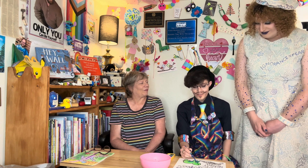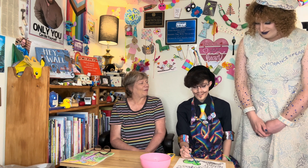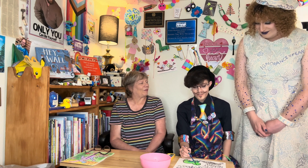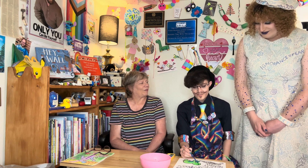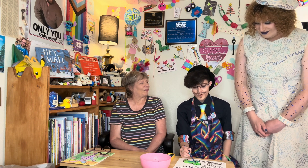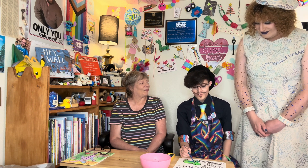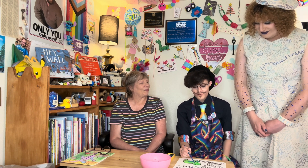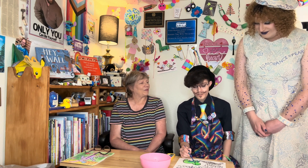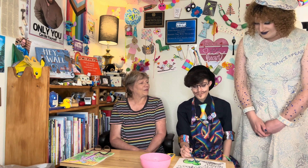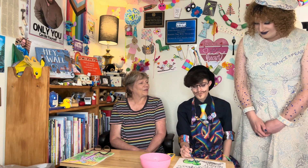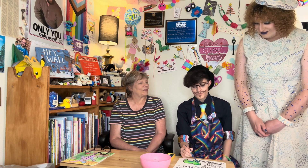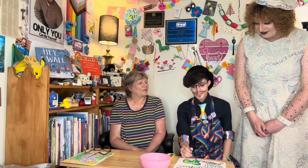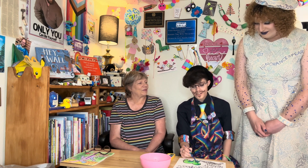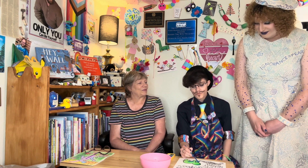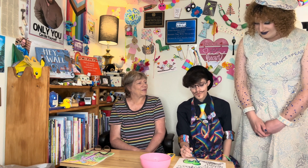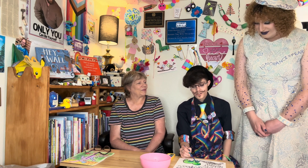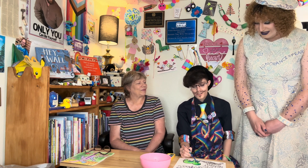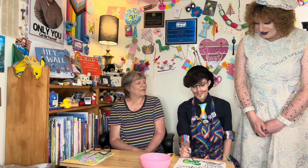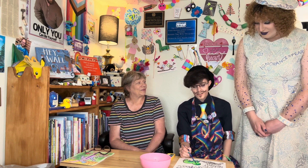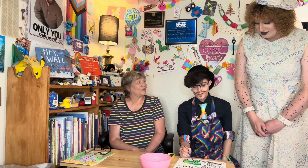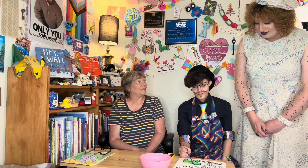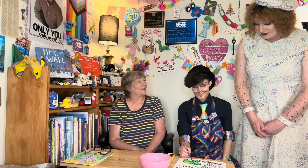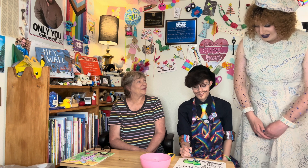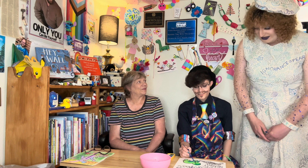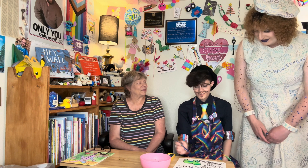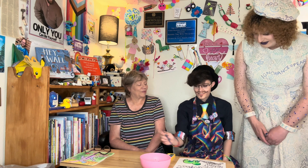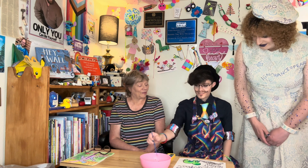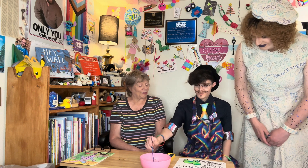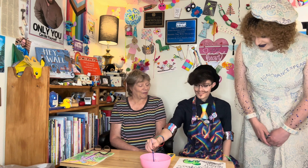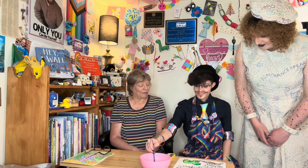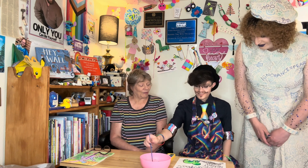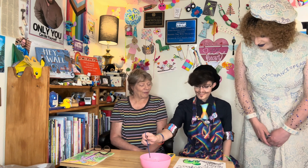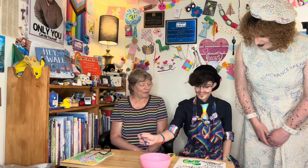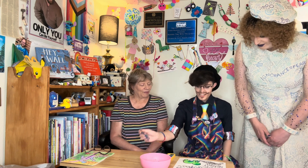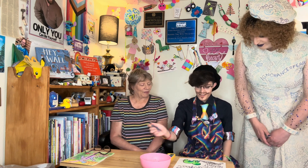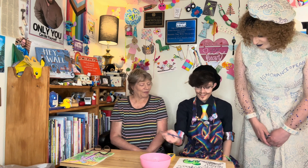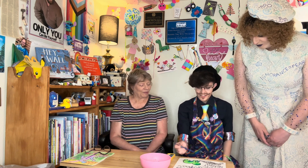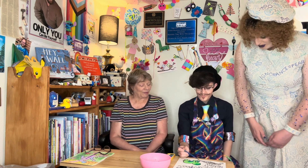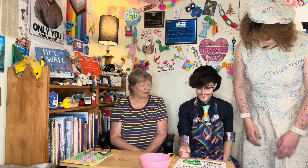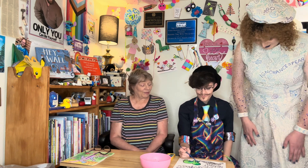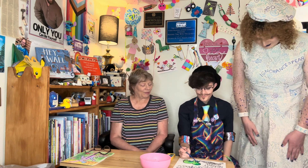I think. Especially in relation to Reading Time. CALI: And now you're painting it together with watercolors!